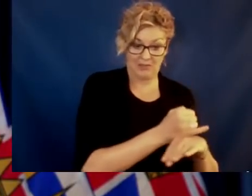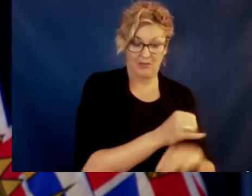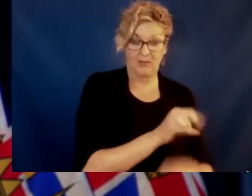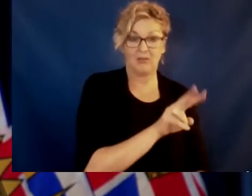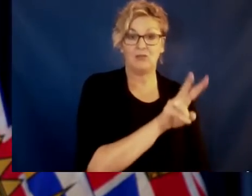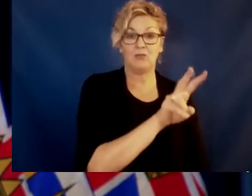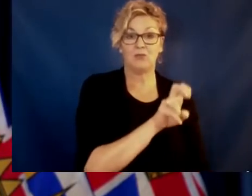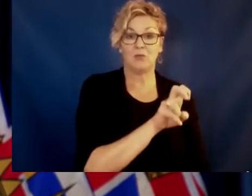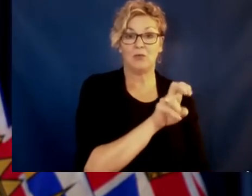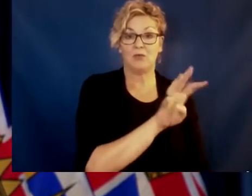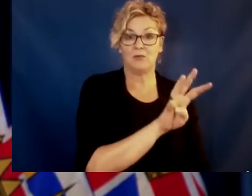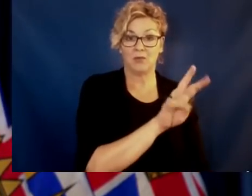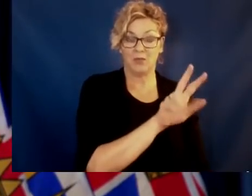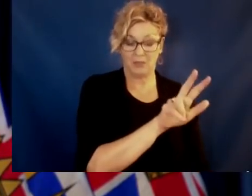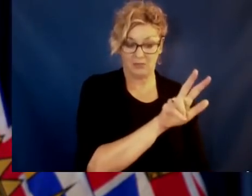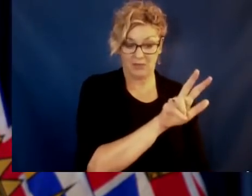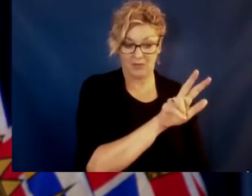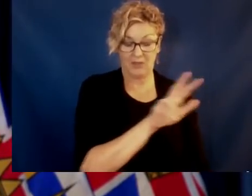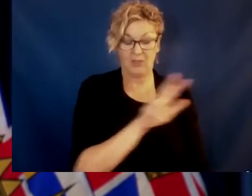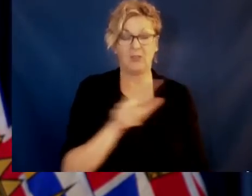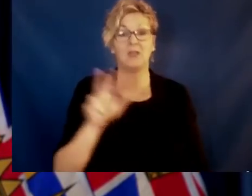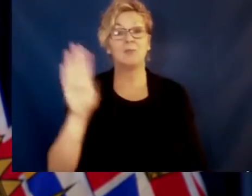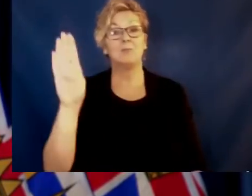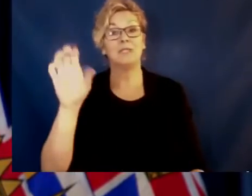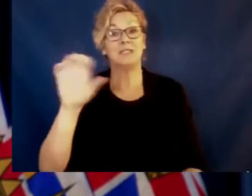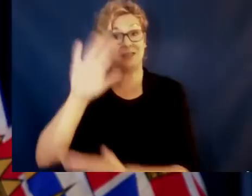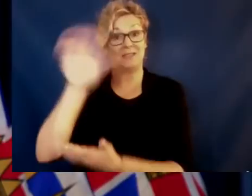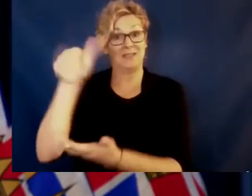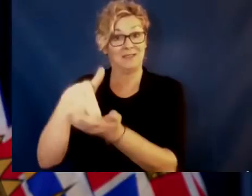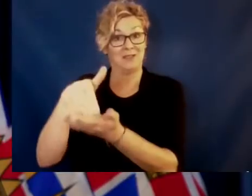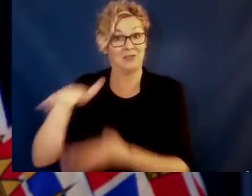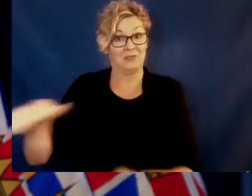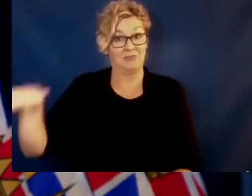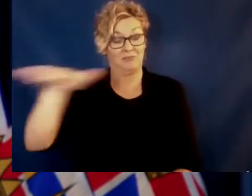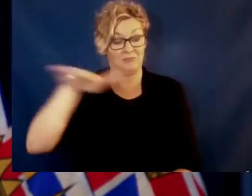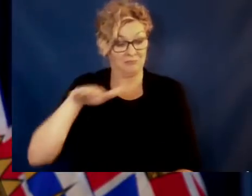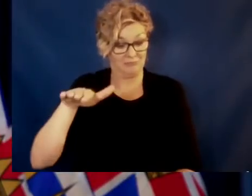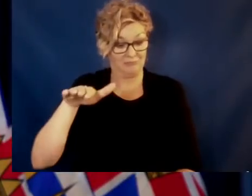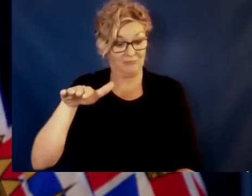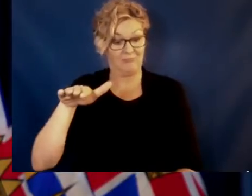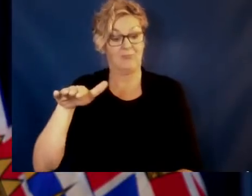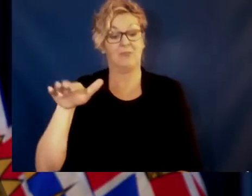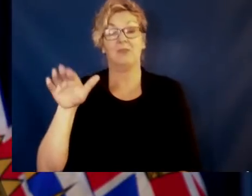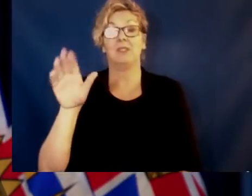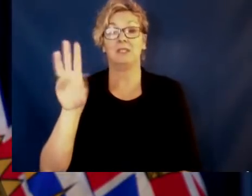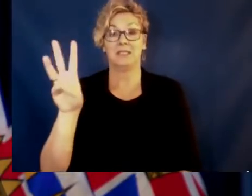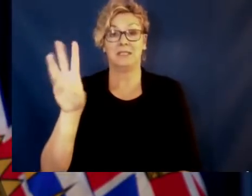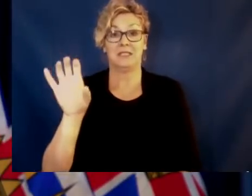Health health region, 355 in the Northern Health region, and 88 people who generally